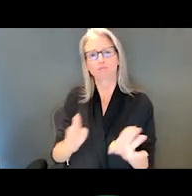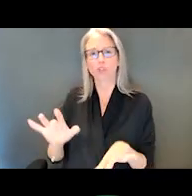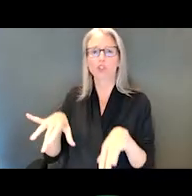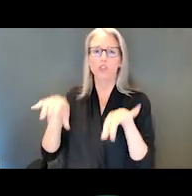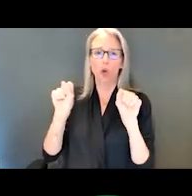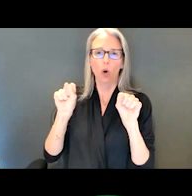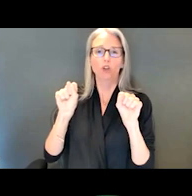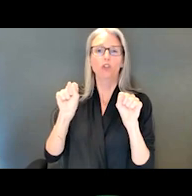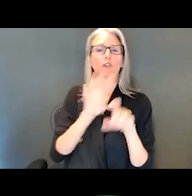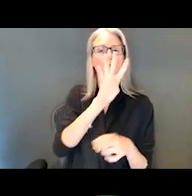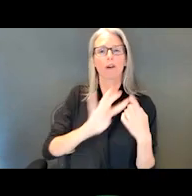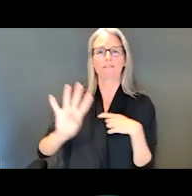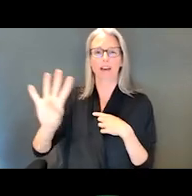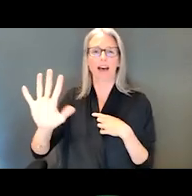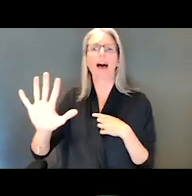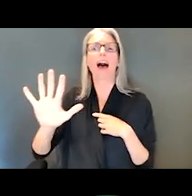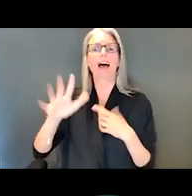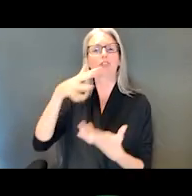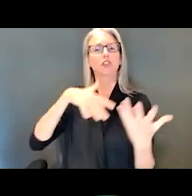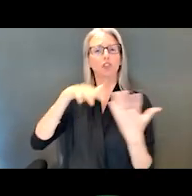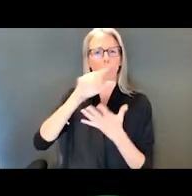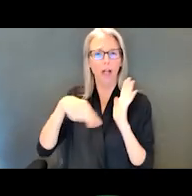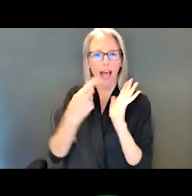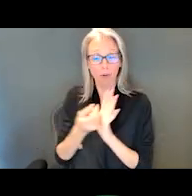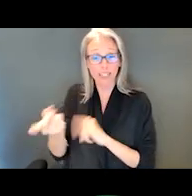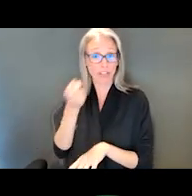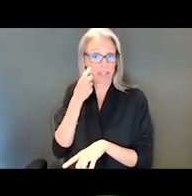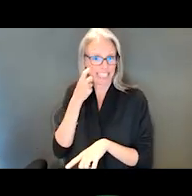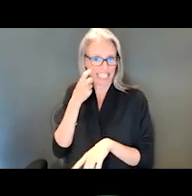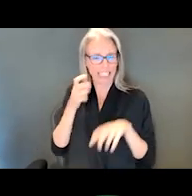that brought together so many important components of our of our conference.